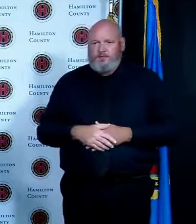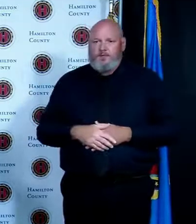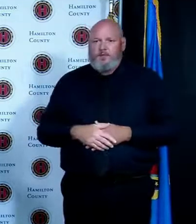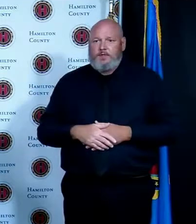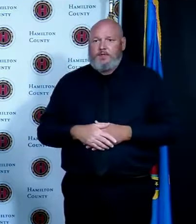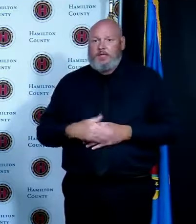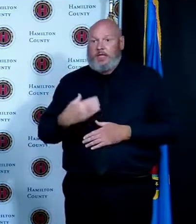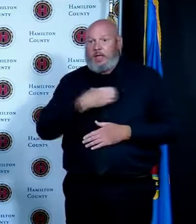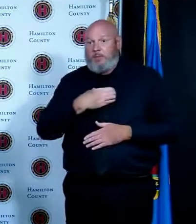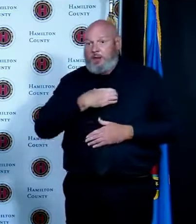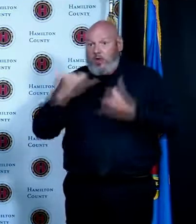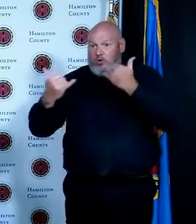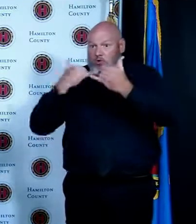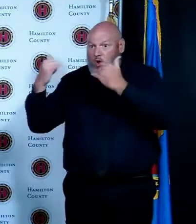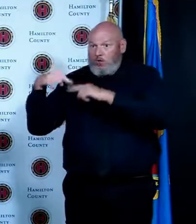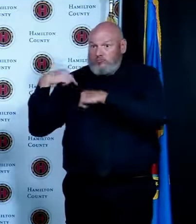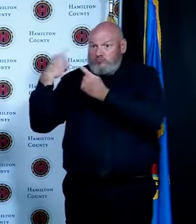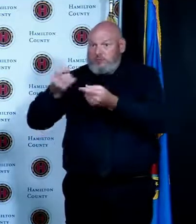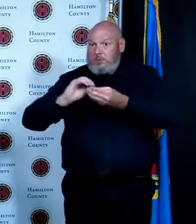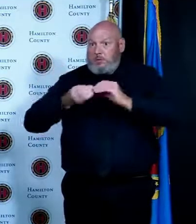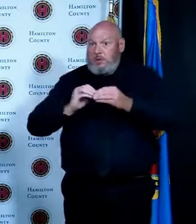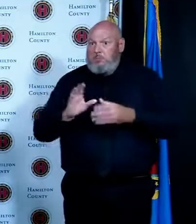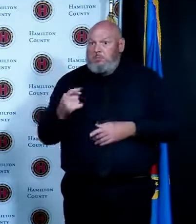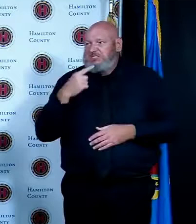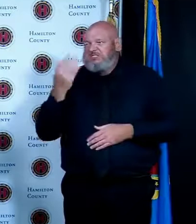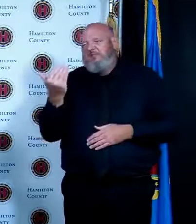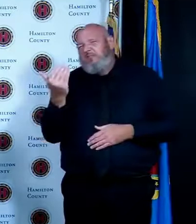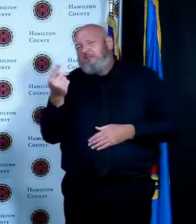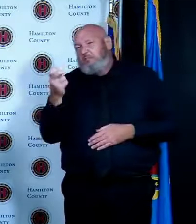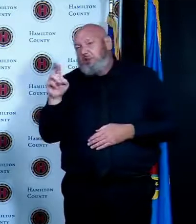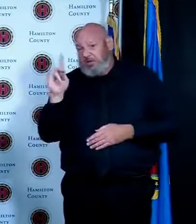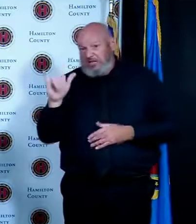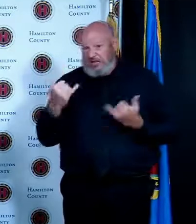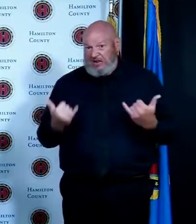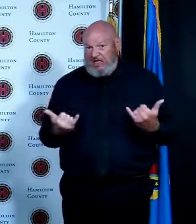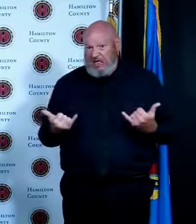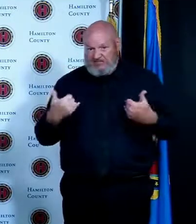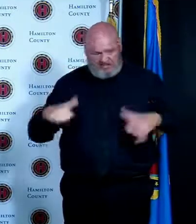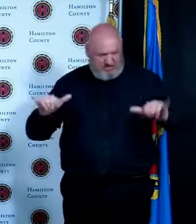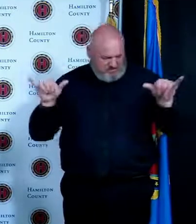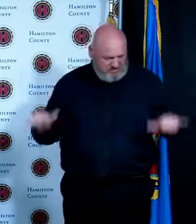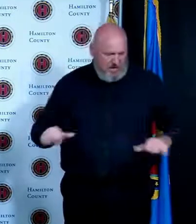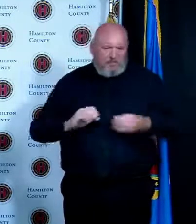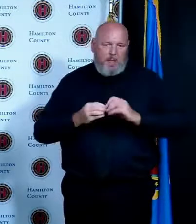last week I think you said they were about 15 a day they are about 15 a day I believe they dropped slightly I want to say